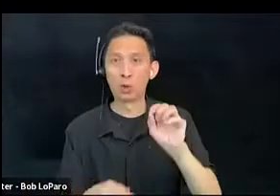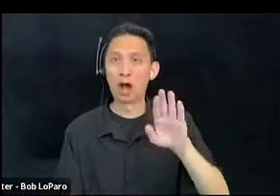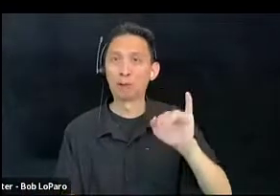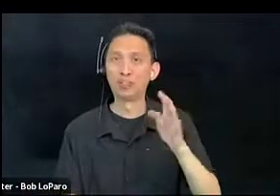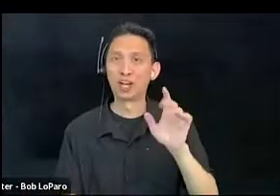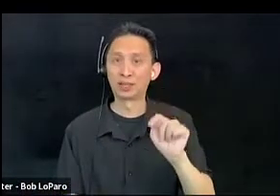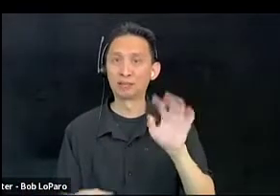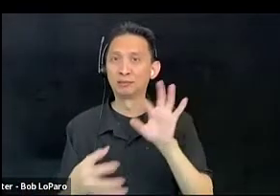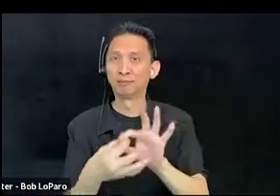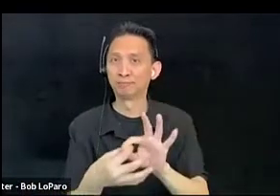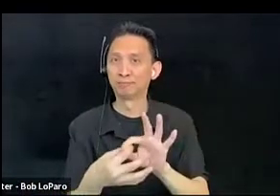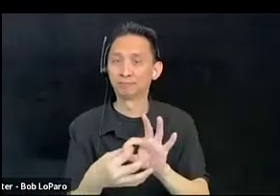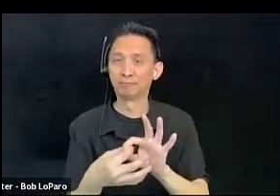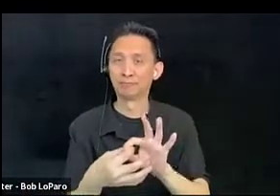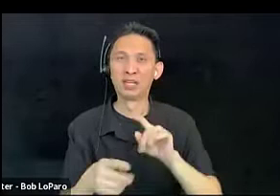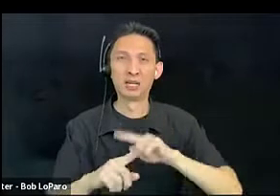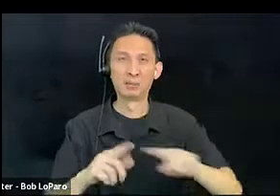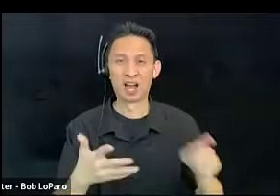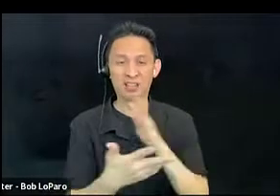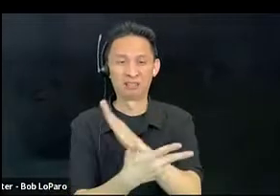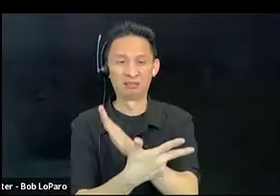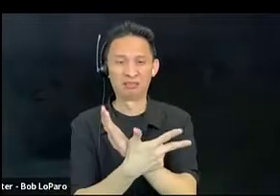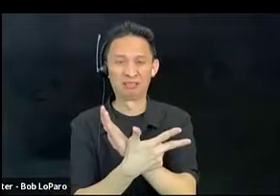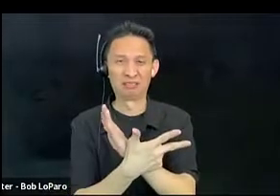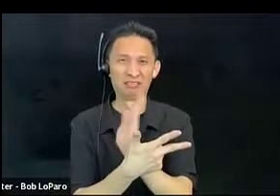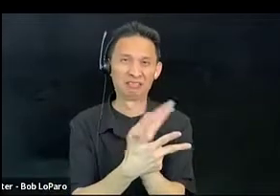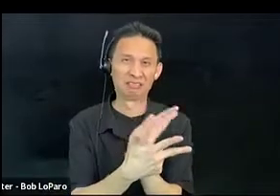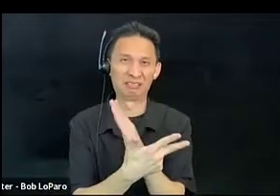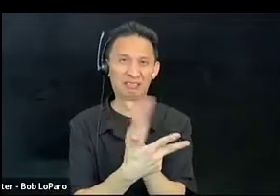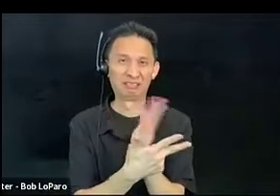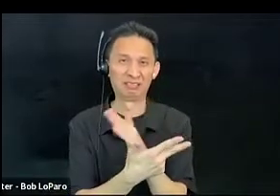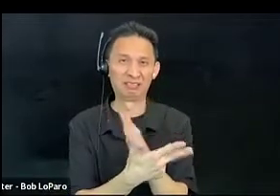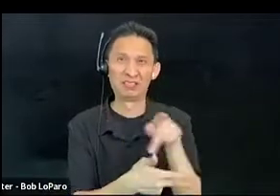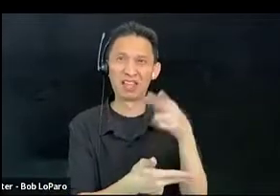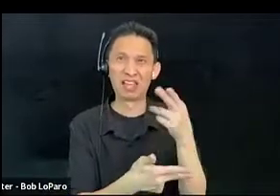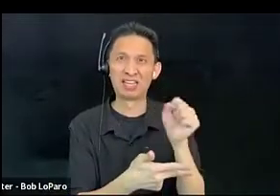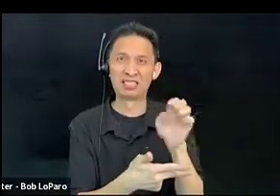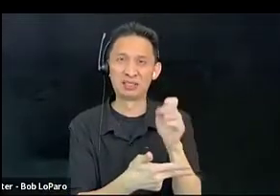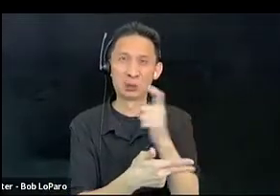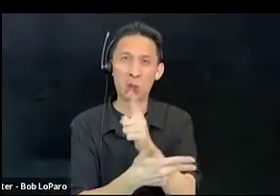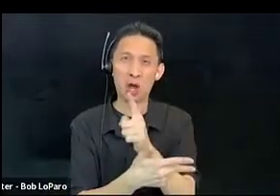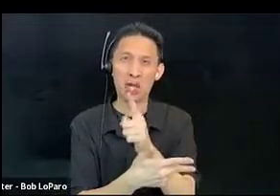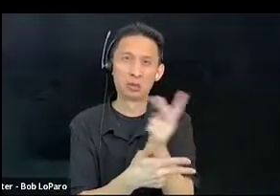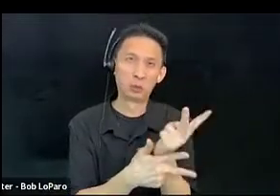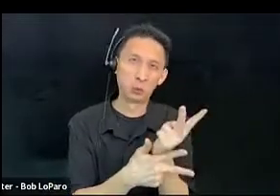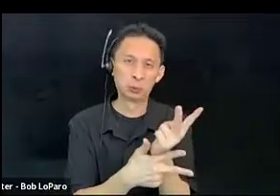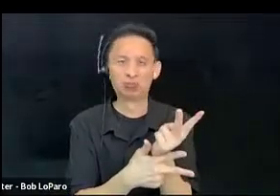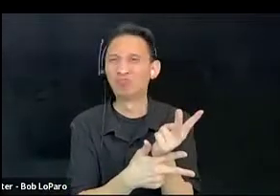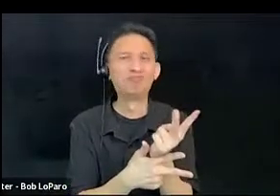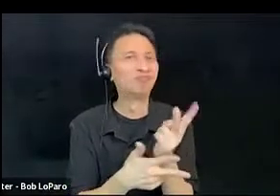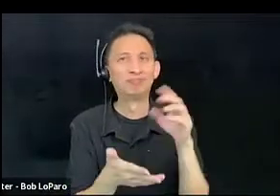it's not gonna be appropriate. There's just no context in which a 2D symbol is gonna work.